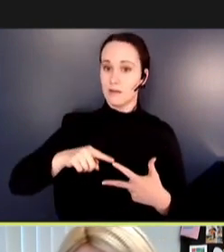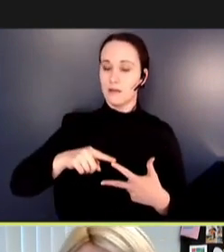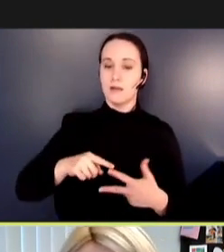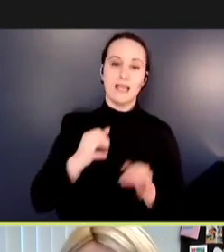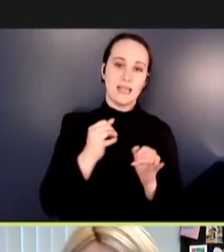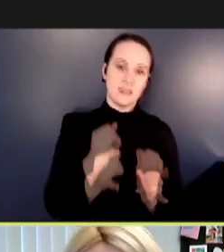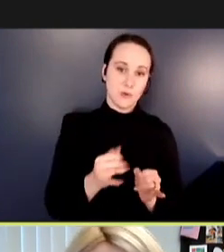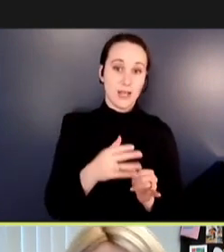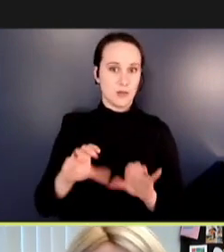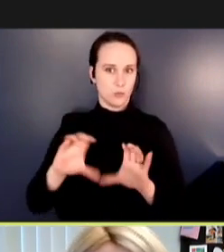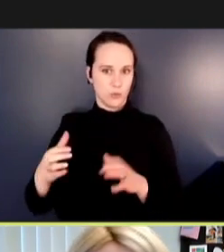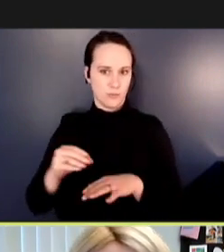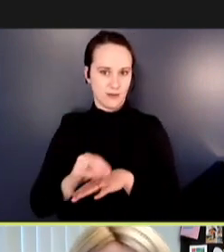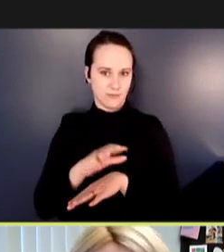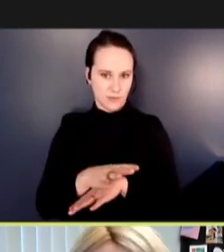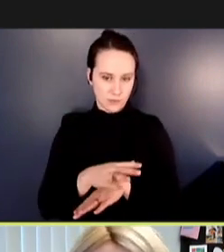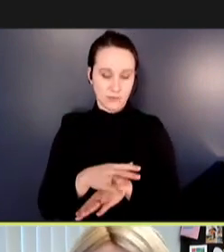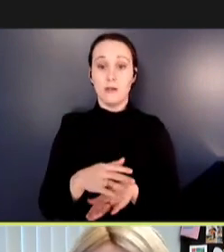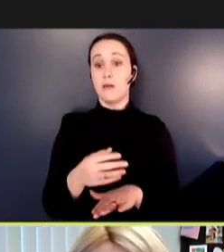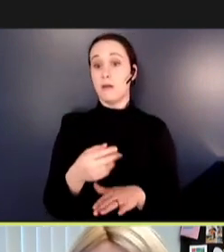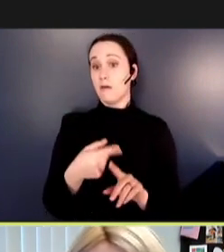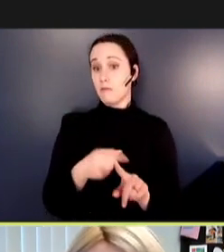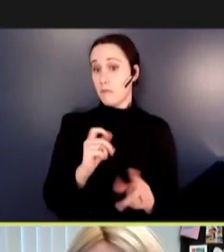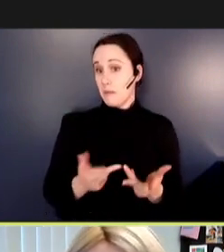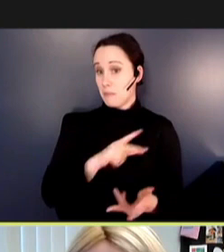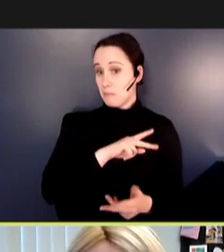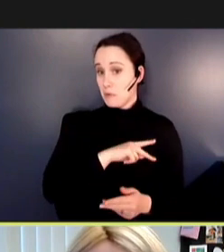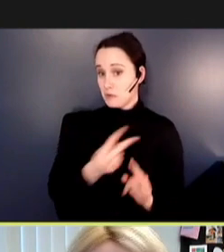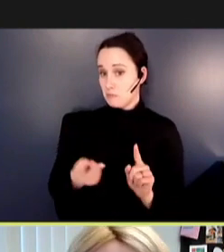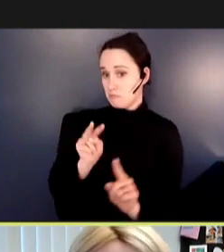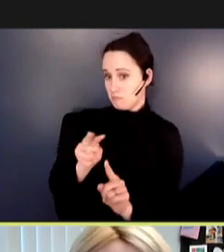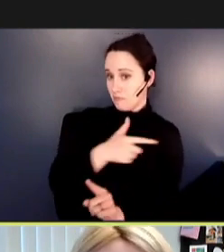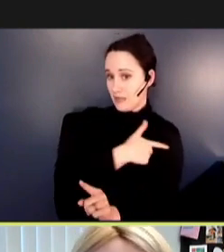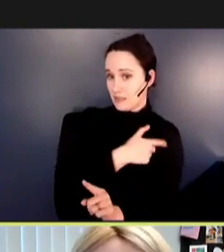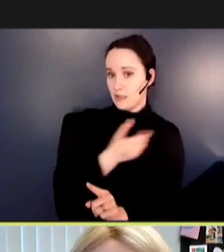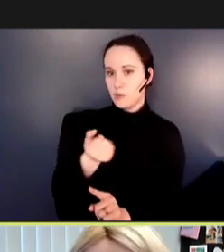including those arising from personal perception of the vaccine or influences of